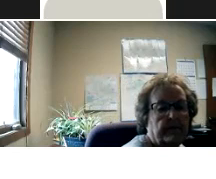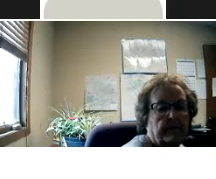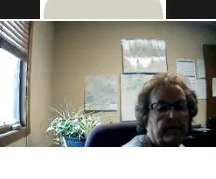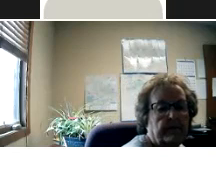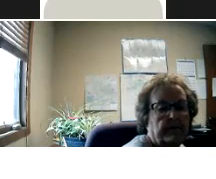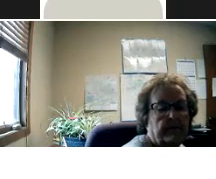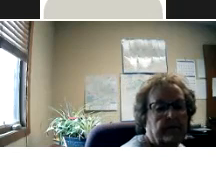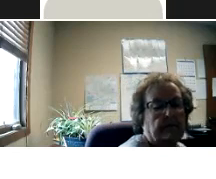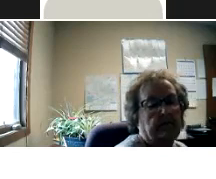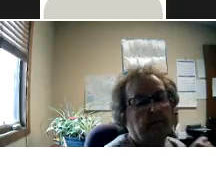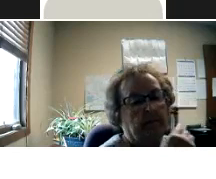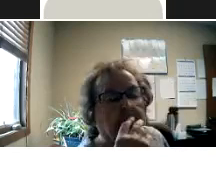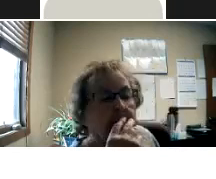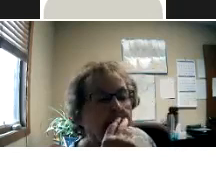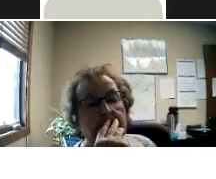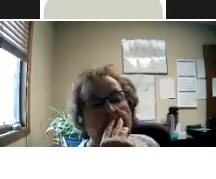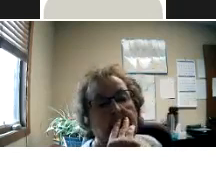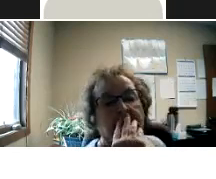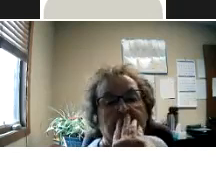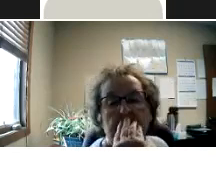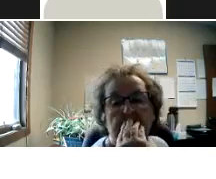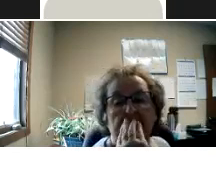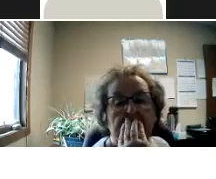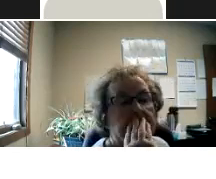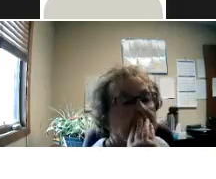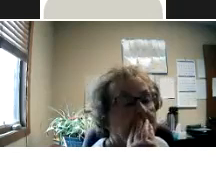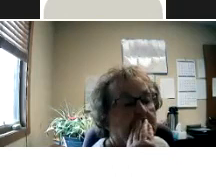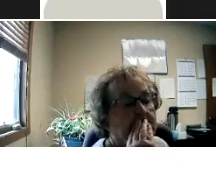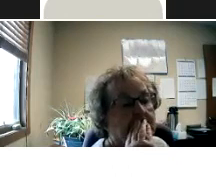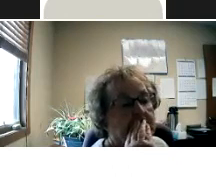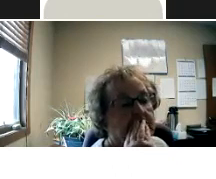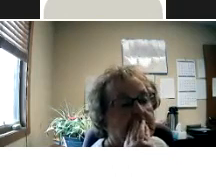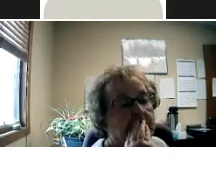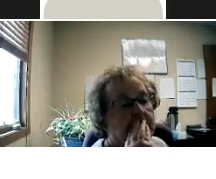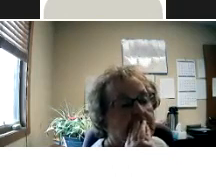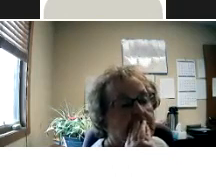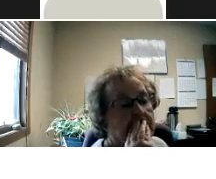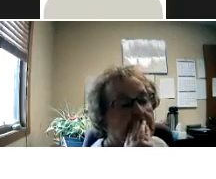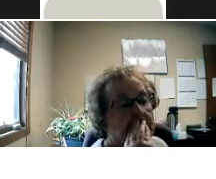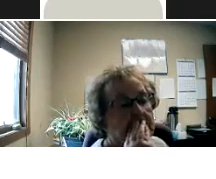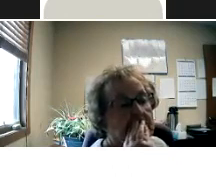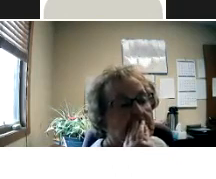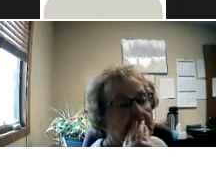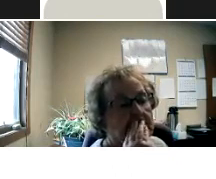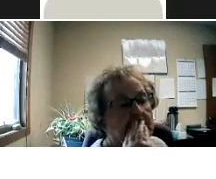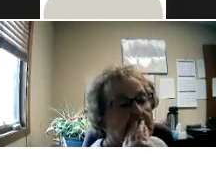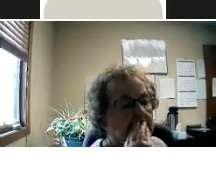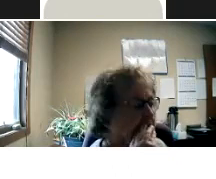covering what those are listed in 245 D, but also in that positive supports Rule I referenced earlier.